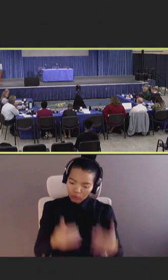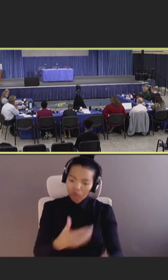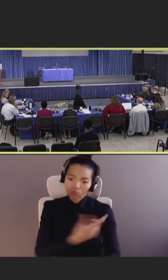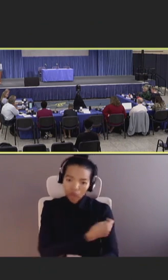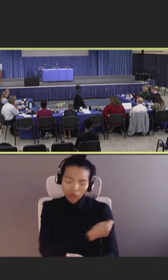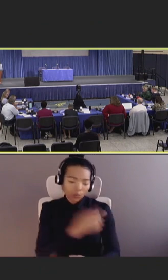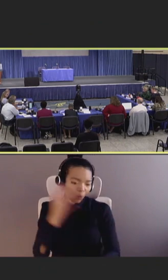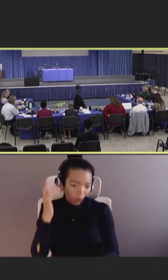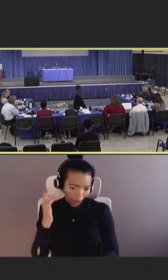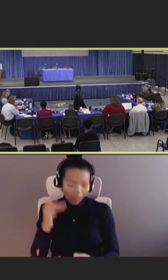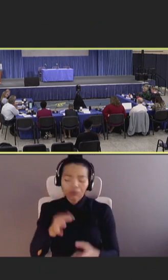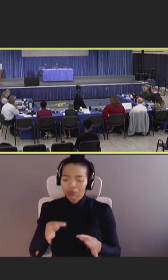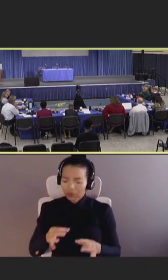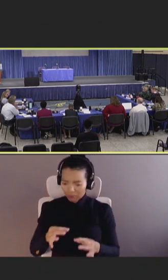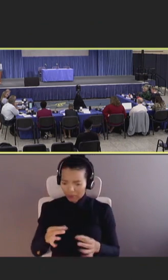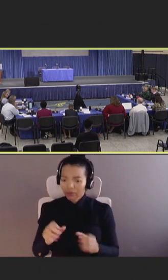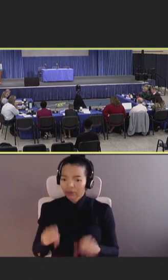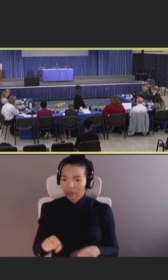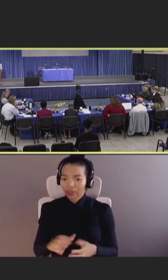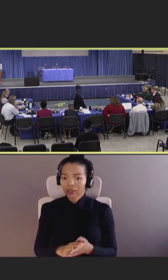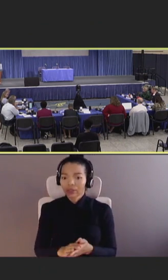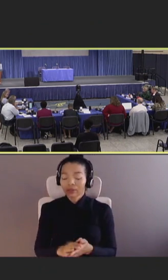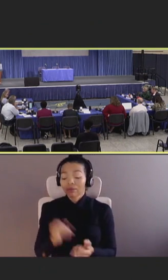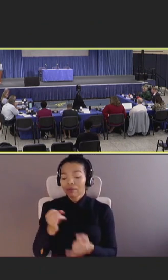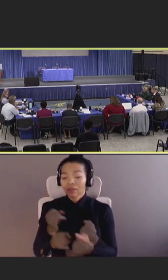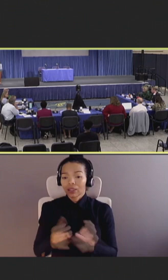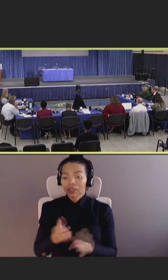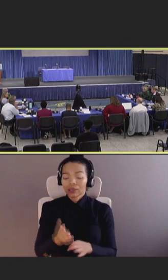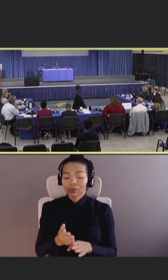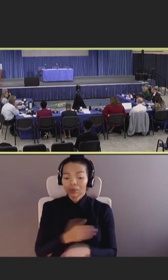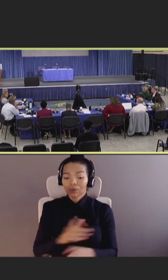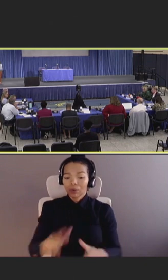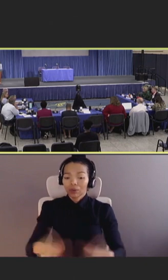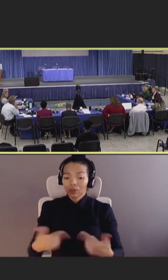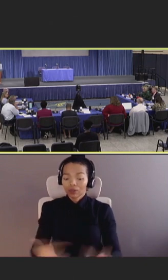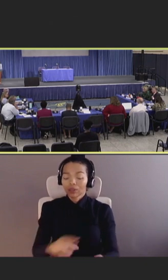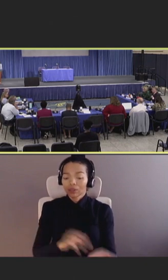Finally, before I turn the meeting over to Dr. Hopkins, I would like to take a moment to